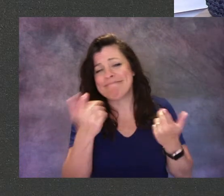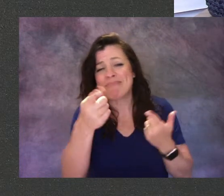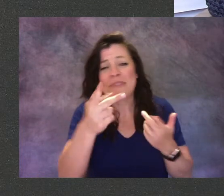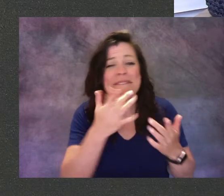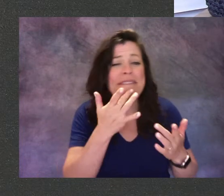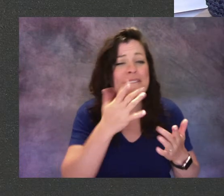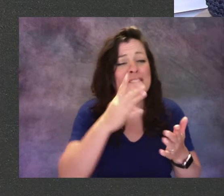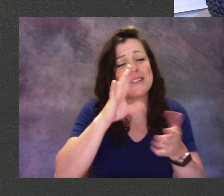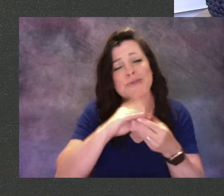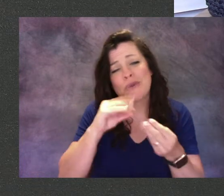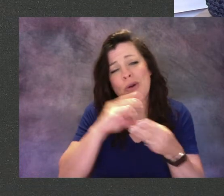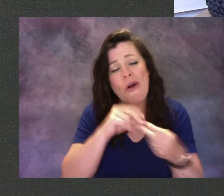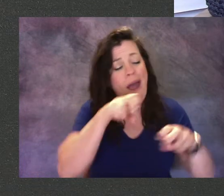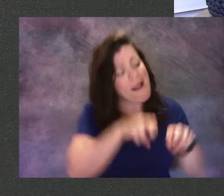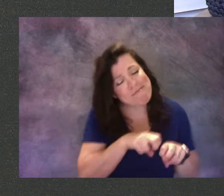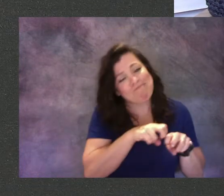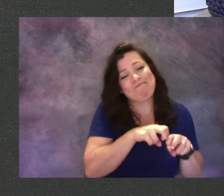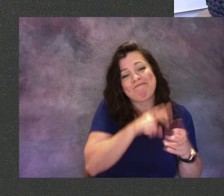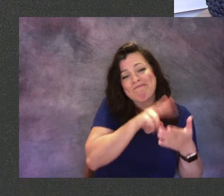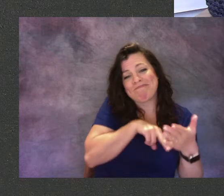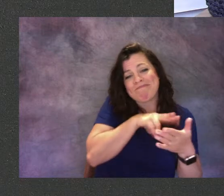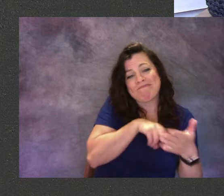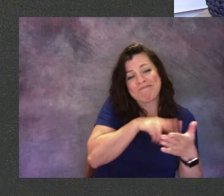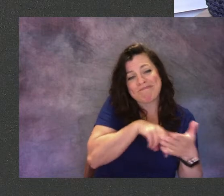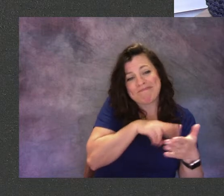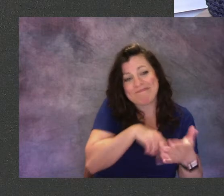you can do whatever you want because you will be rewarded